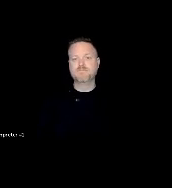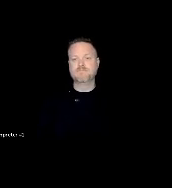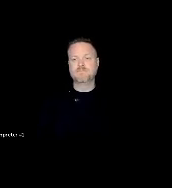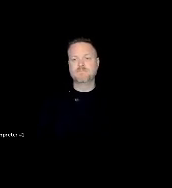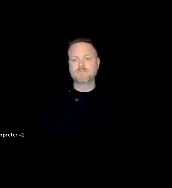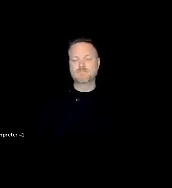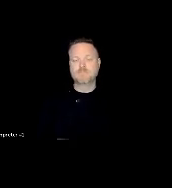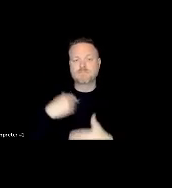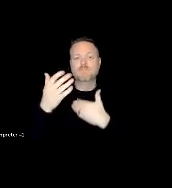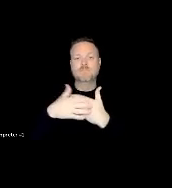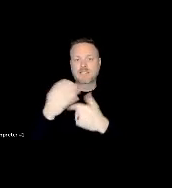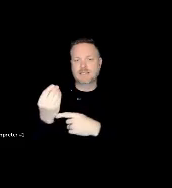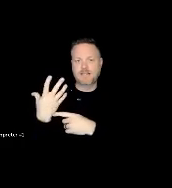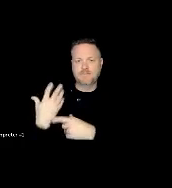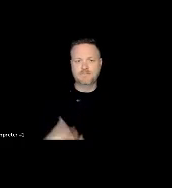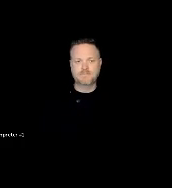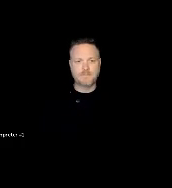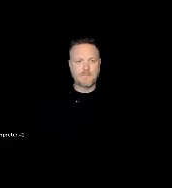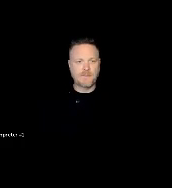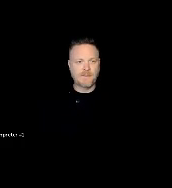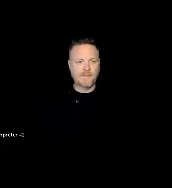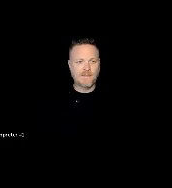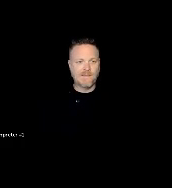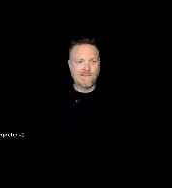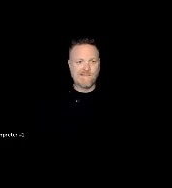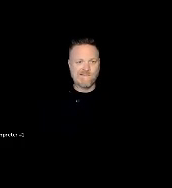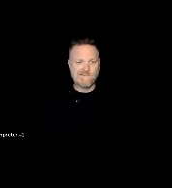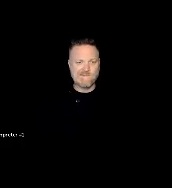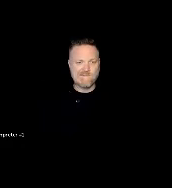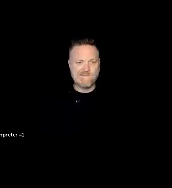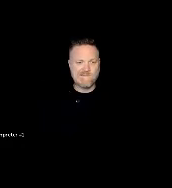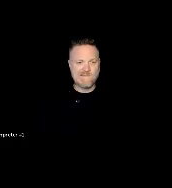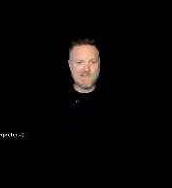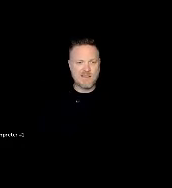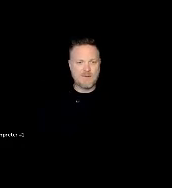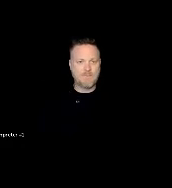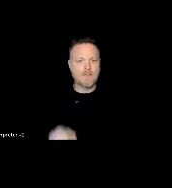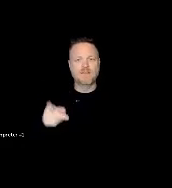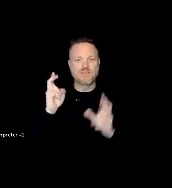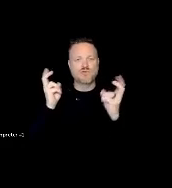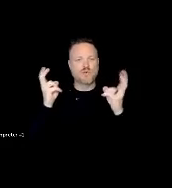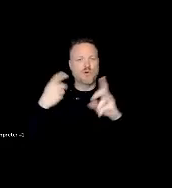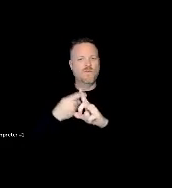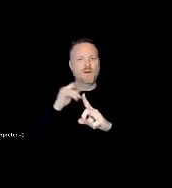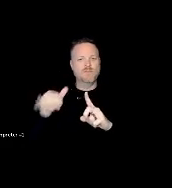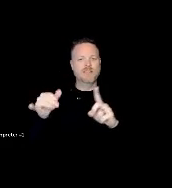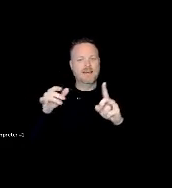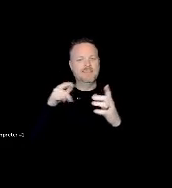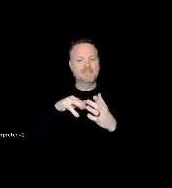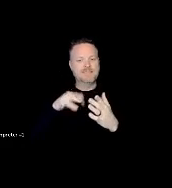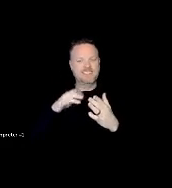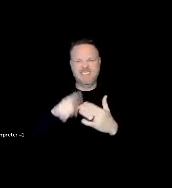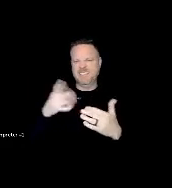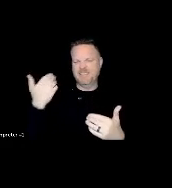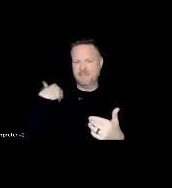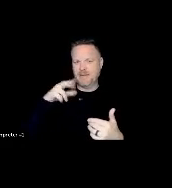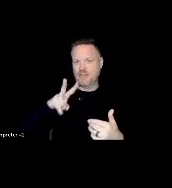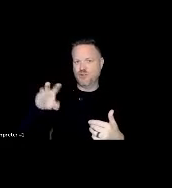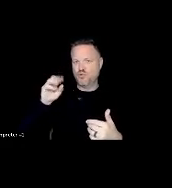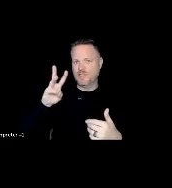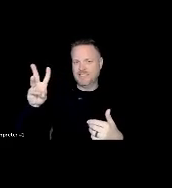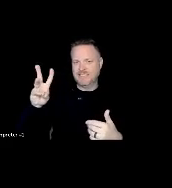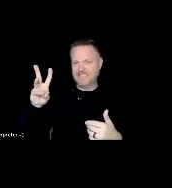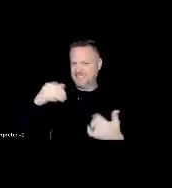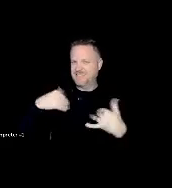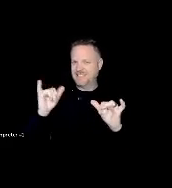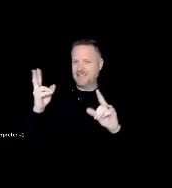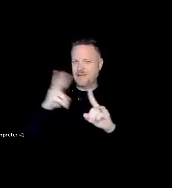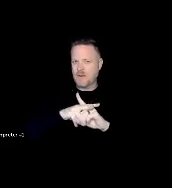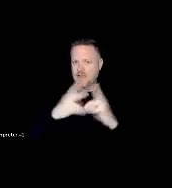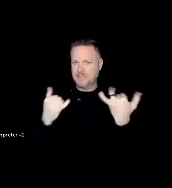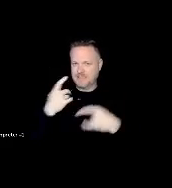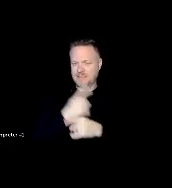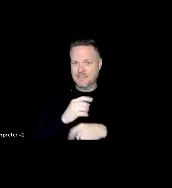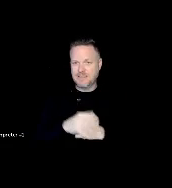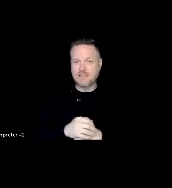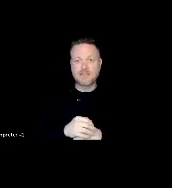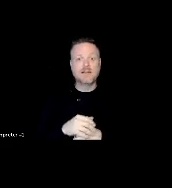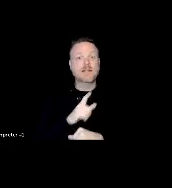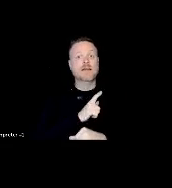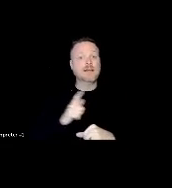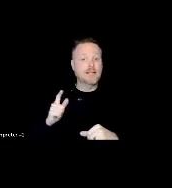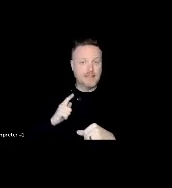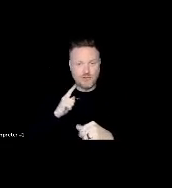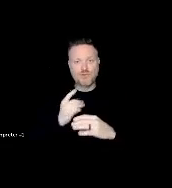Next slide, please. This is still applicable. Flat out, legislation increased helmet use among